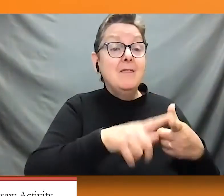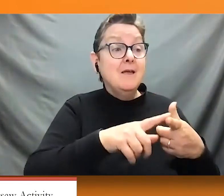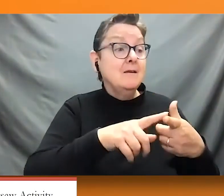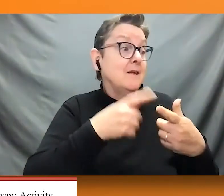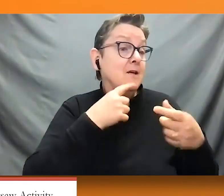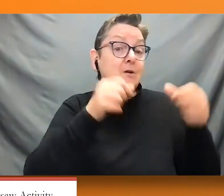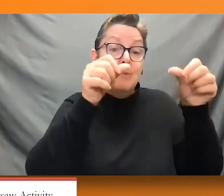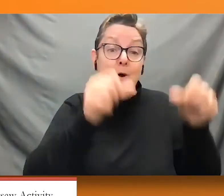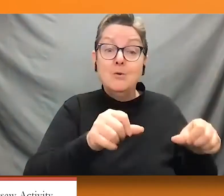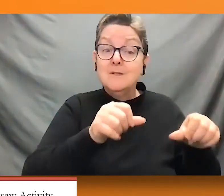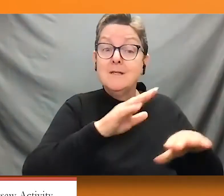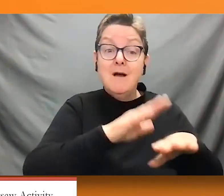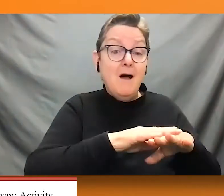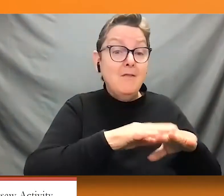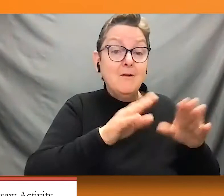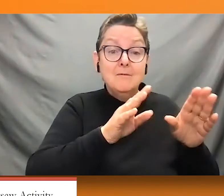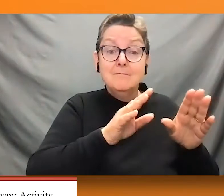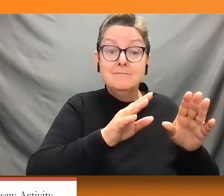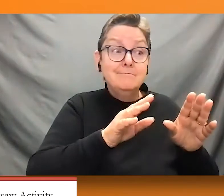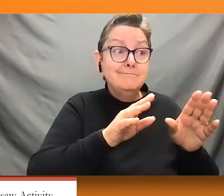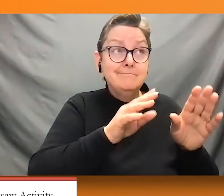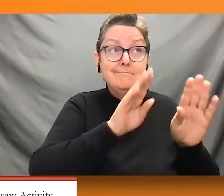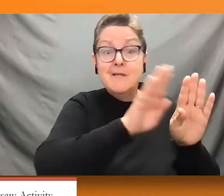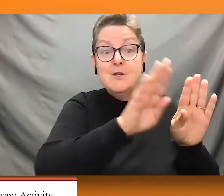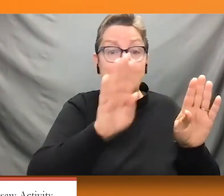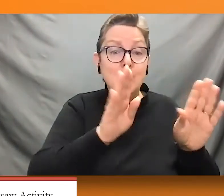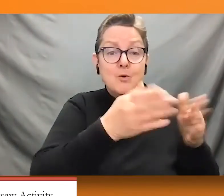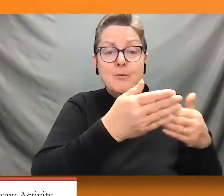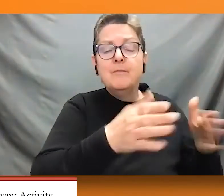so you can, you know, post it around the room. However you want to do it.